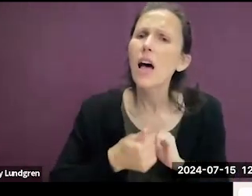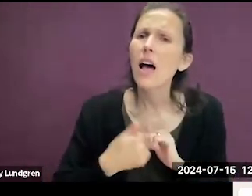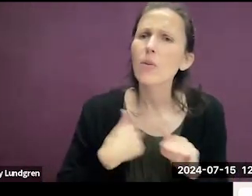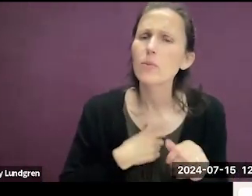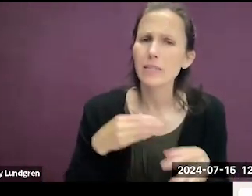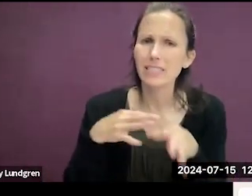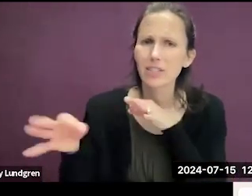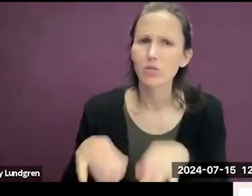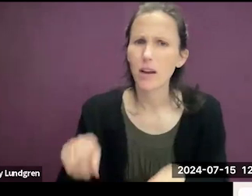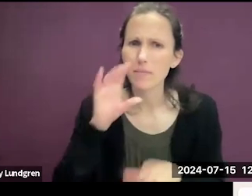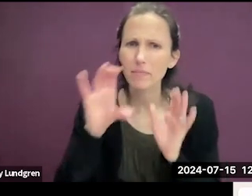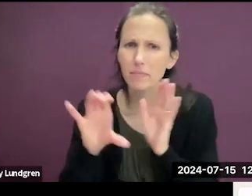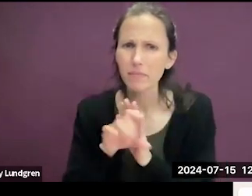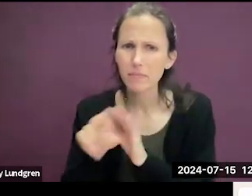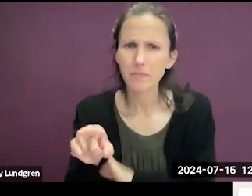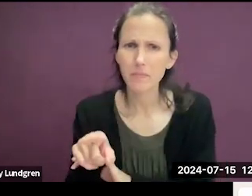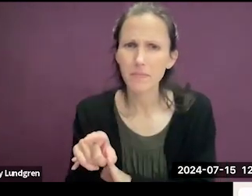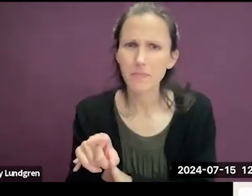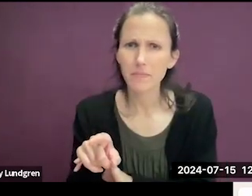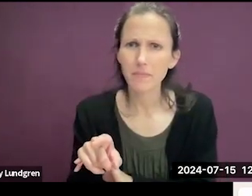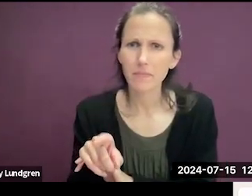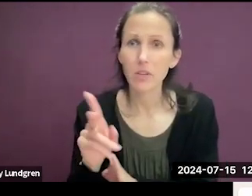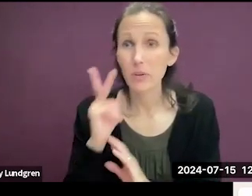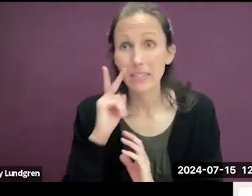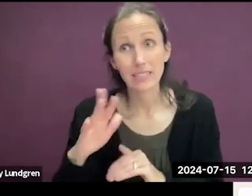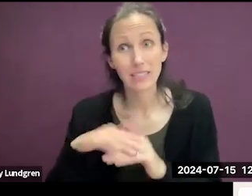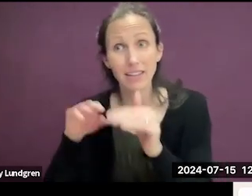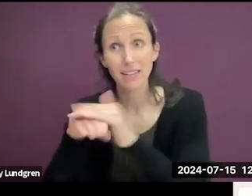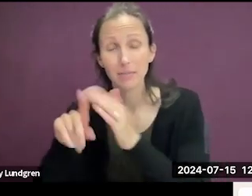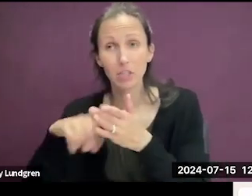And you can even see over here on our accessibility checker,